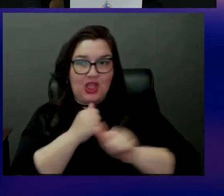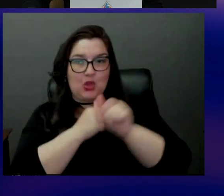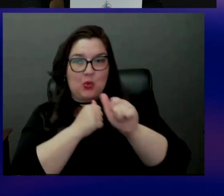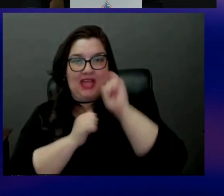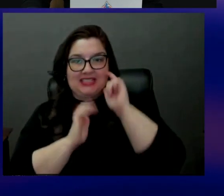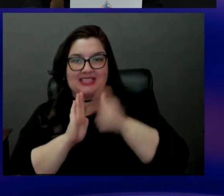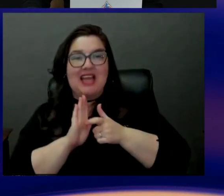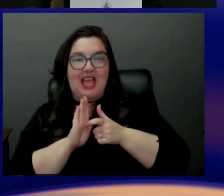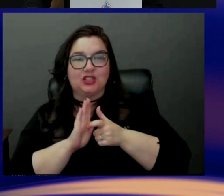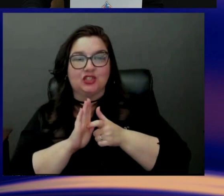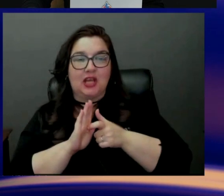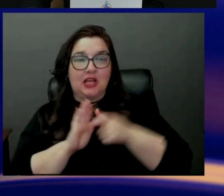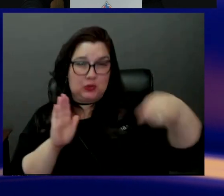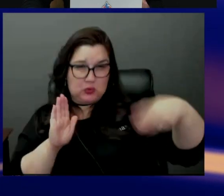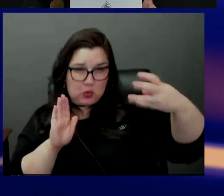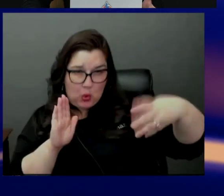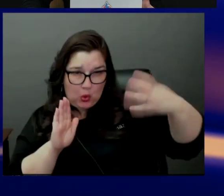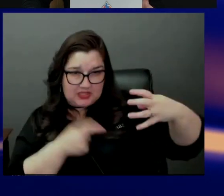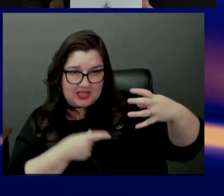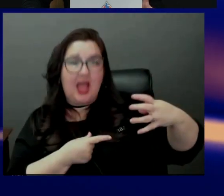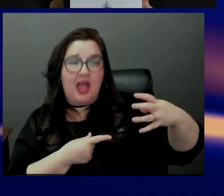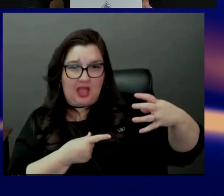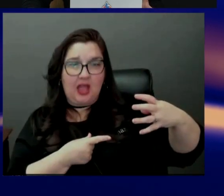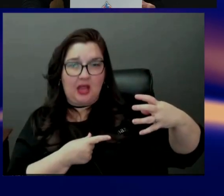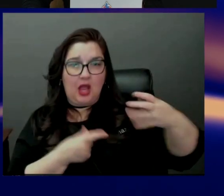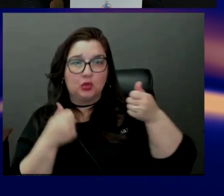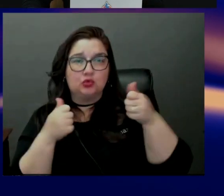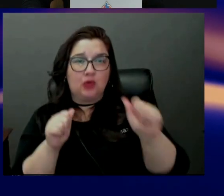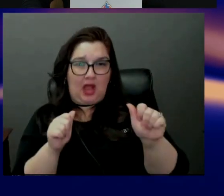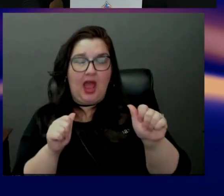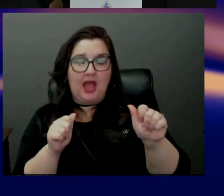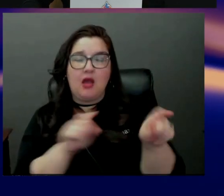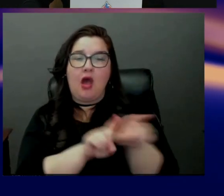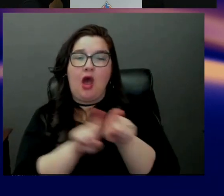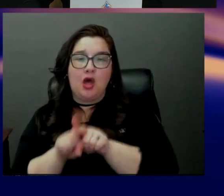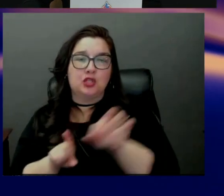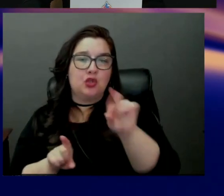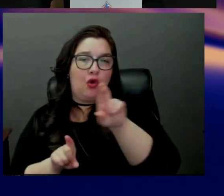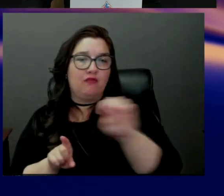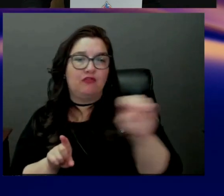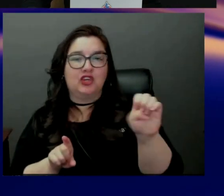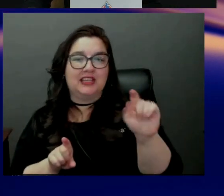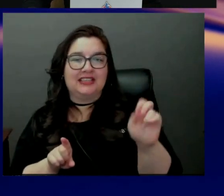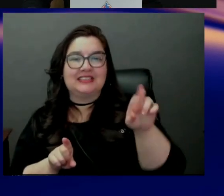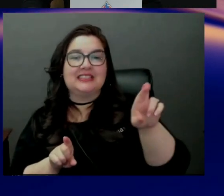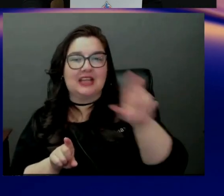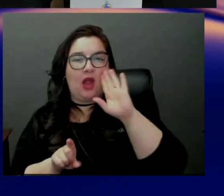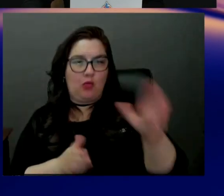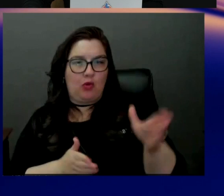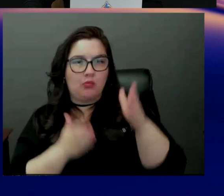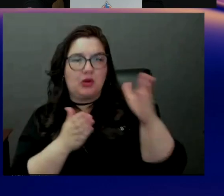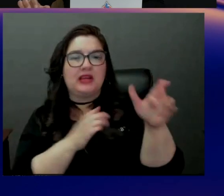as part of the 38 trial. I'll bring up the free tier as well in just a few moments here, bear with me but we can see that GuardDuty works